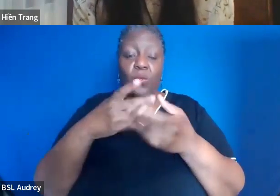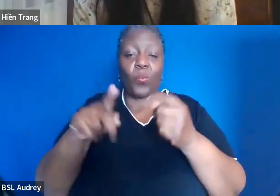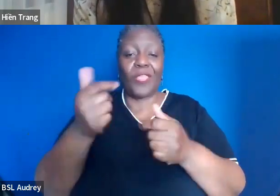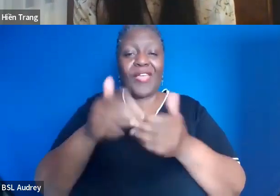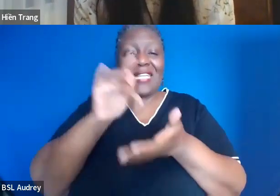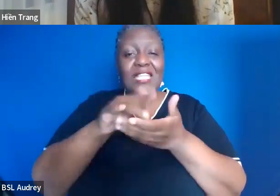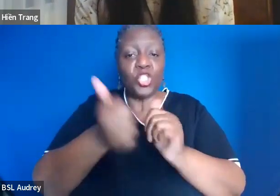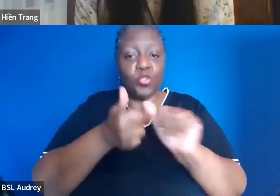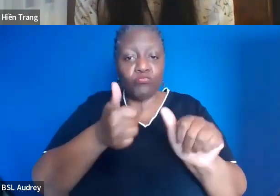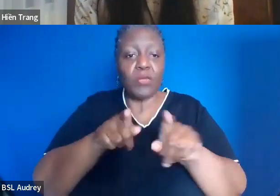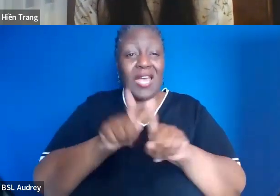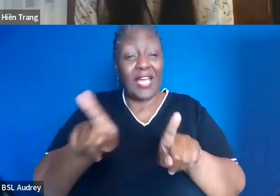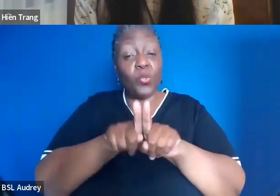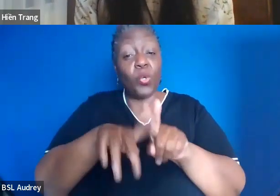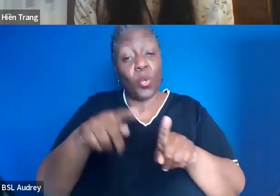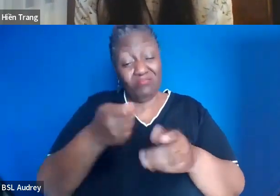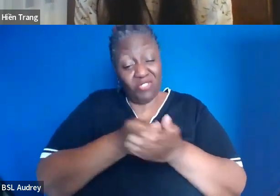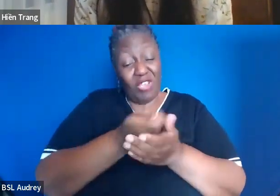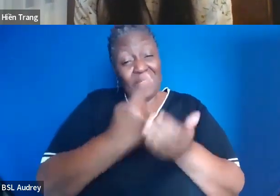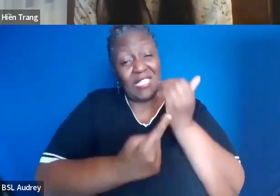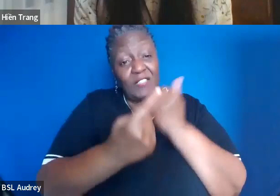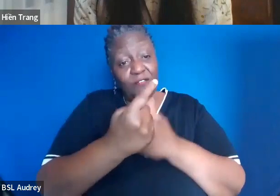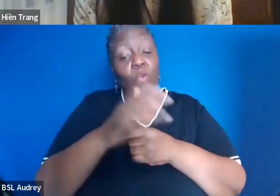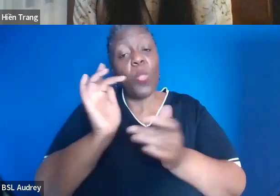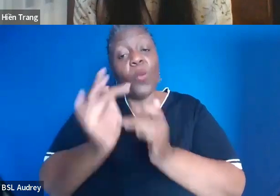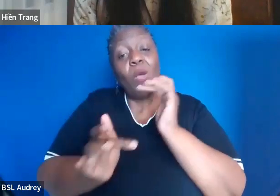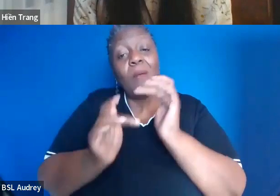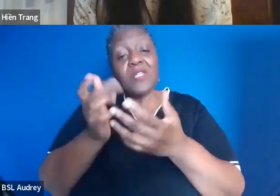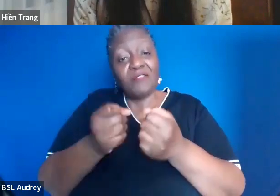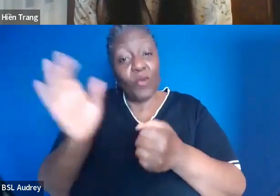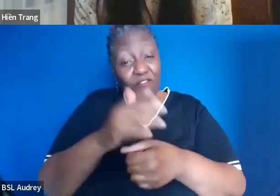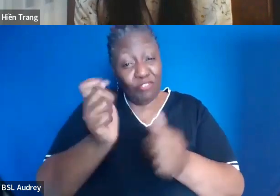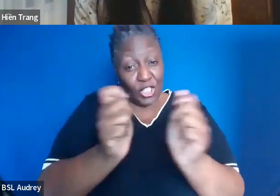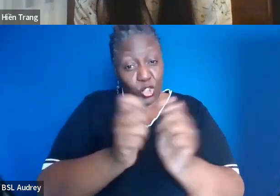and you can also subscribe as an individual and on our website for every issue we have recordings